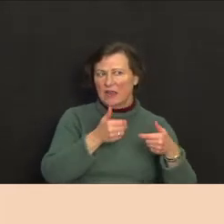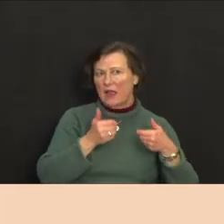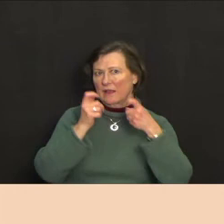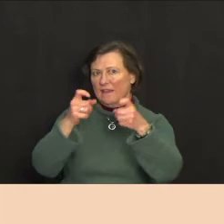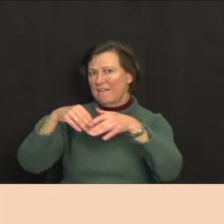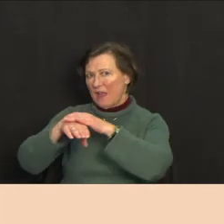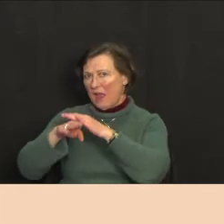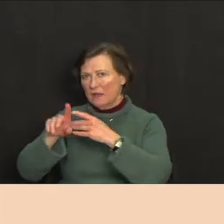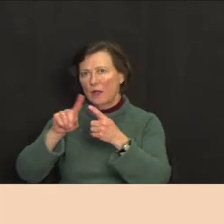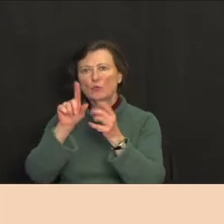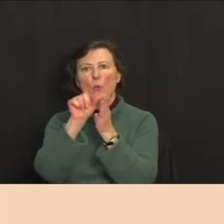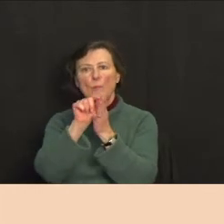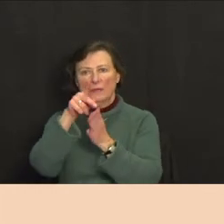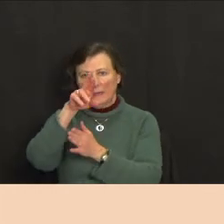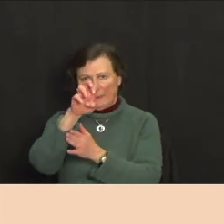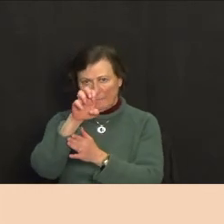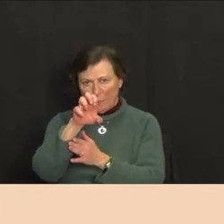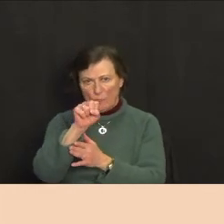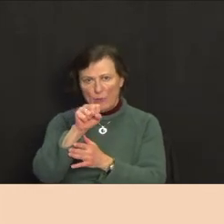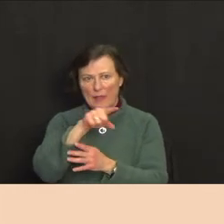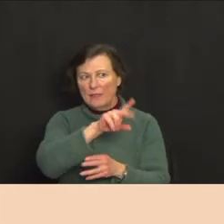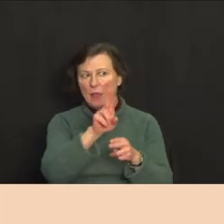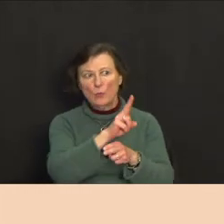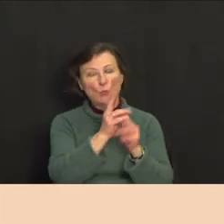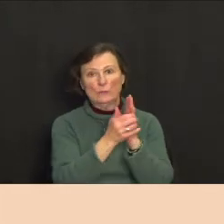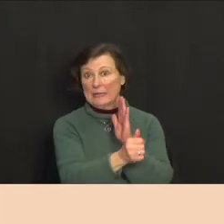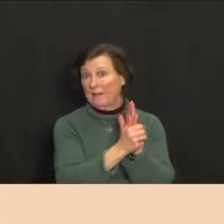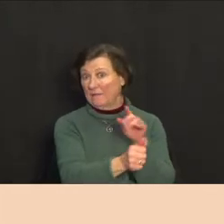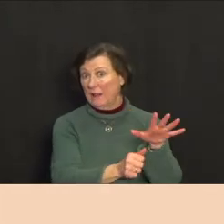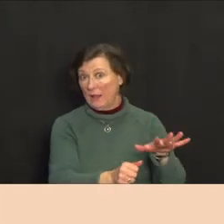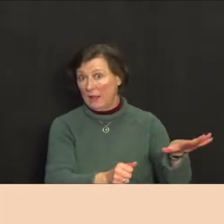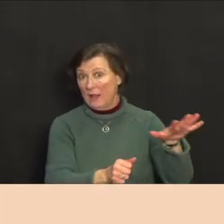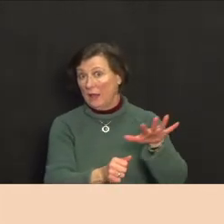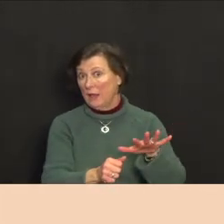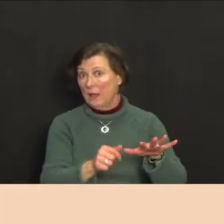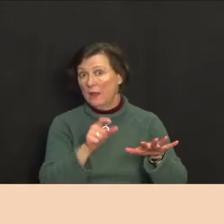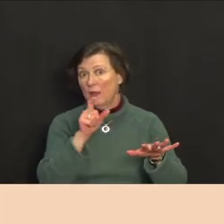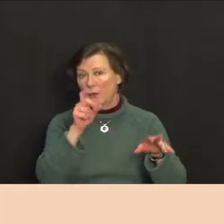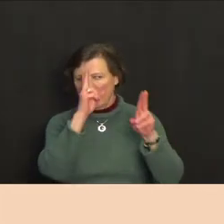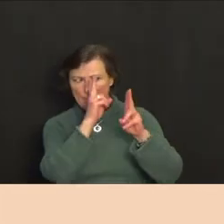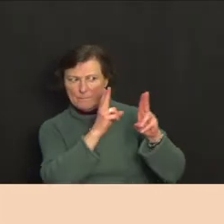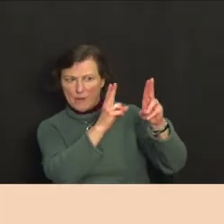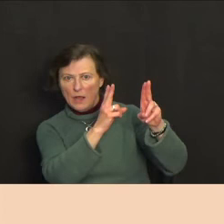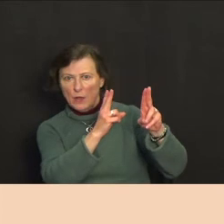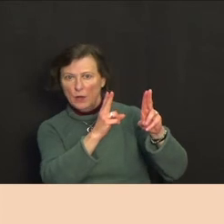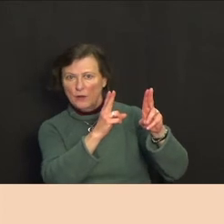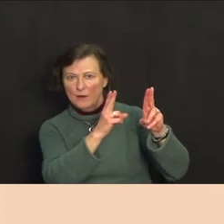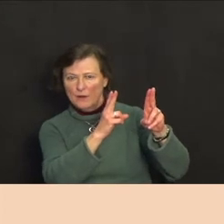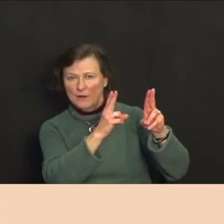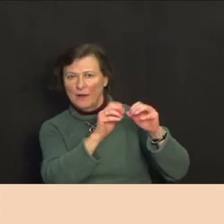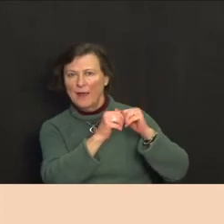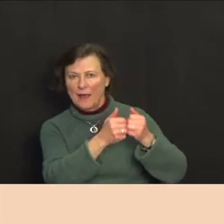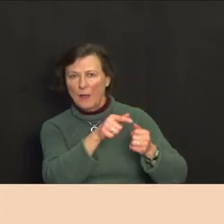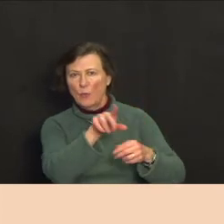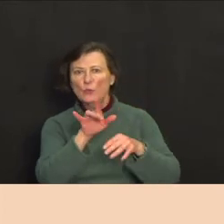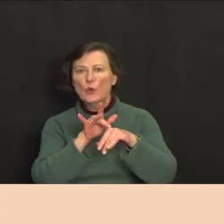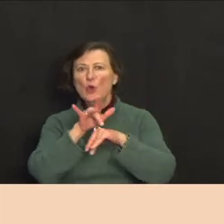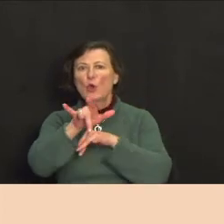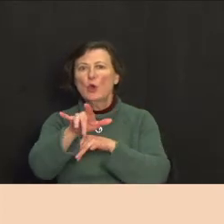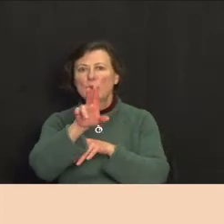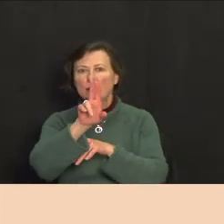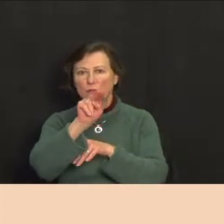that they had used so skillfully. You've got to admire the way those early Unitarians responded by